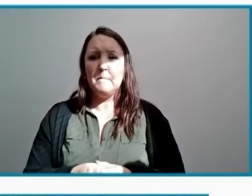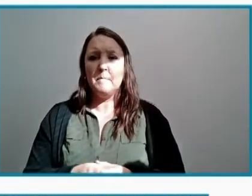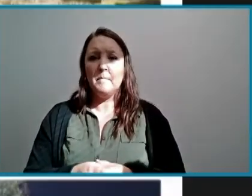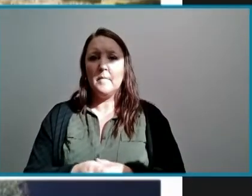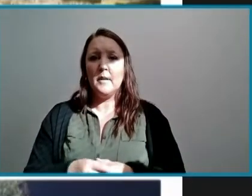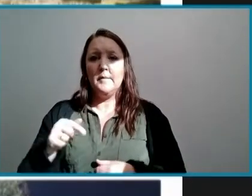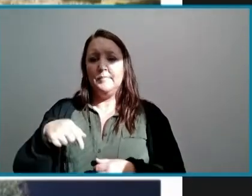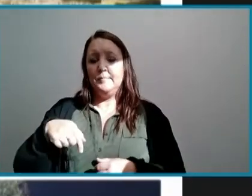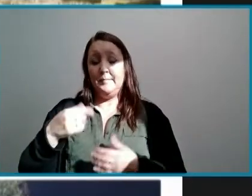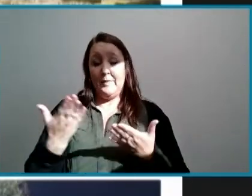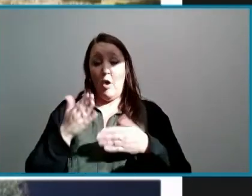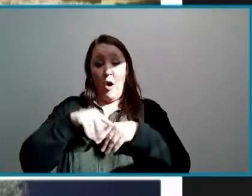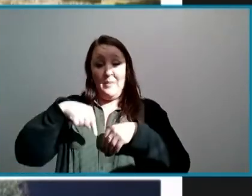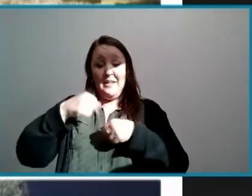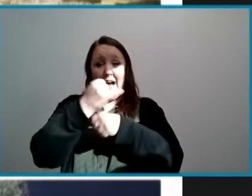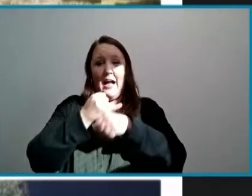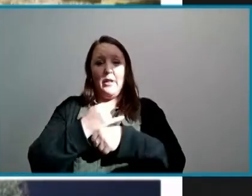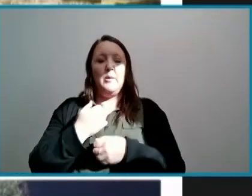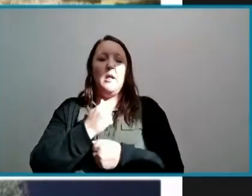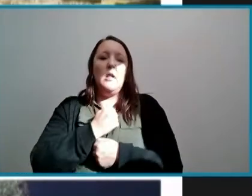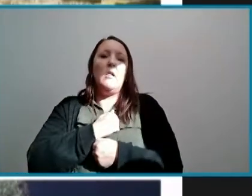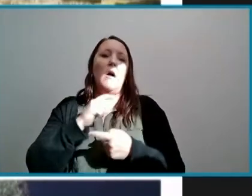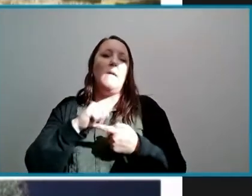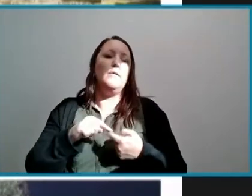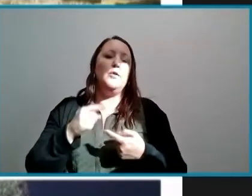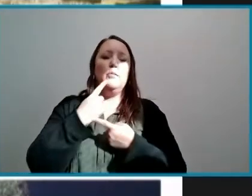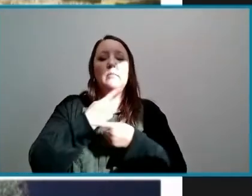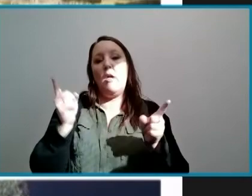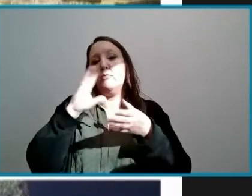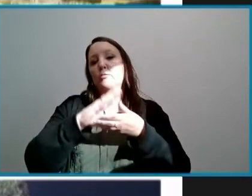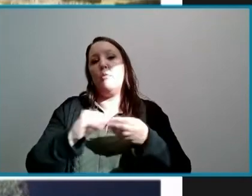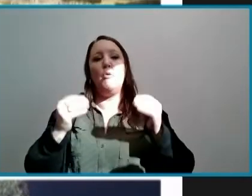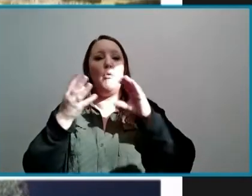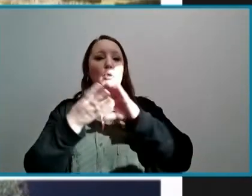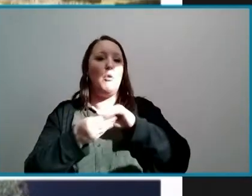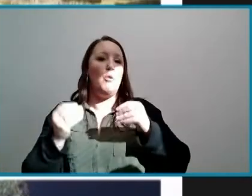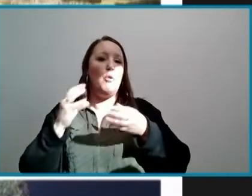we love to tell stories and we live through storytelling from our ancestors. Um,